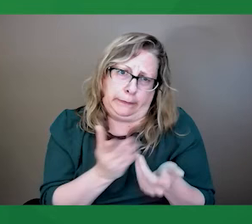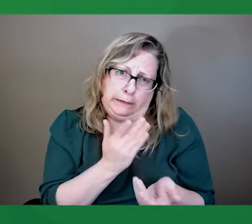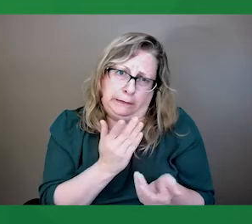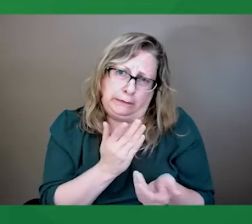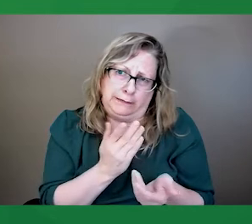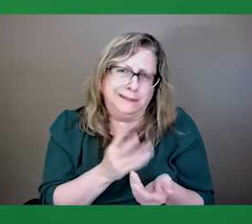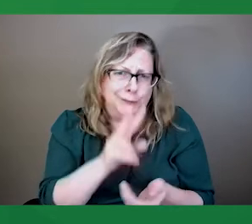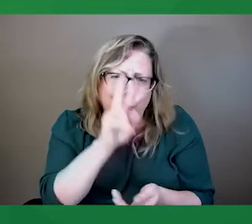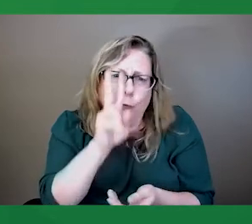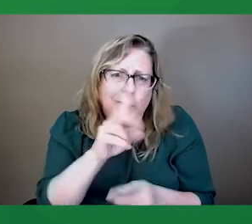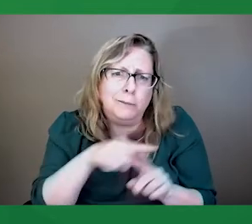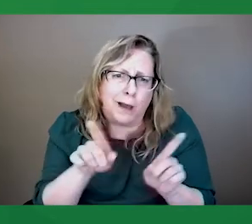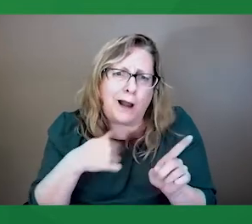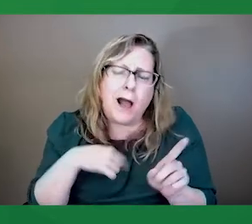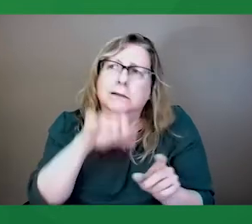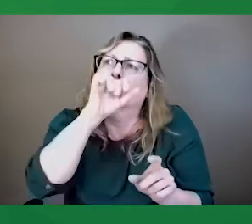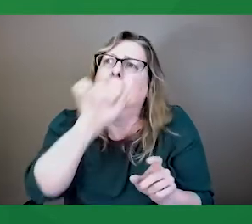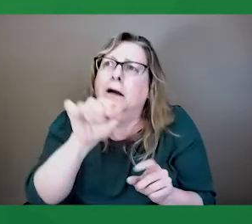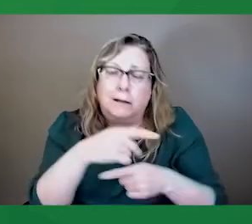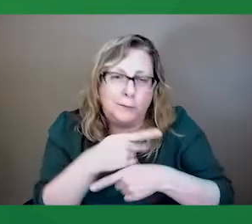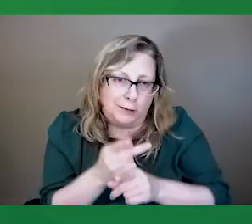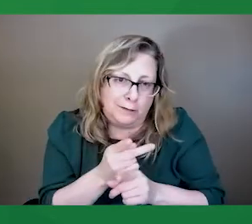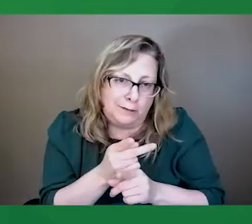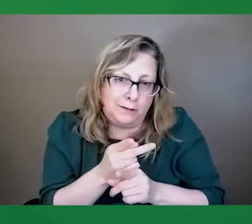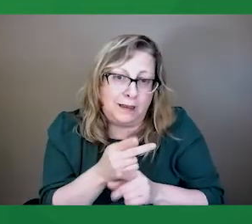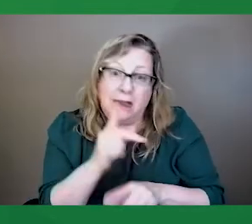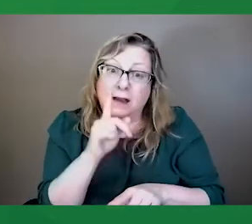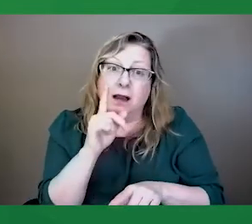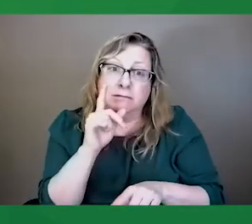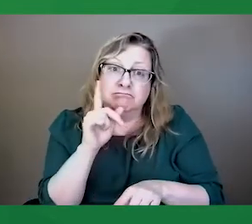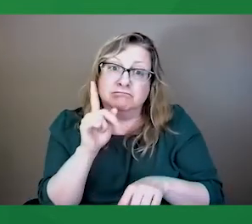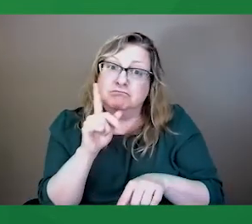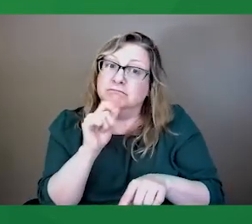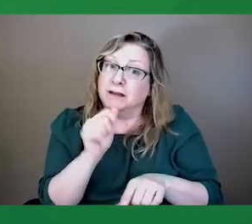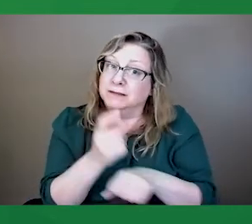And I fell in love with this product. And I'm not even kidding. I kept thinking about this product.